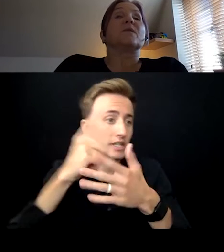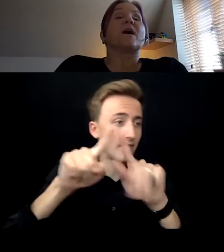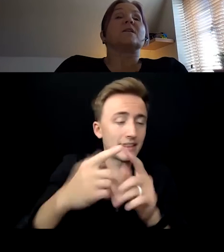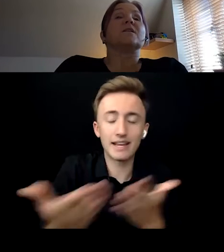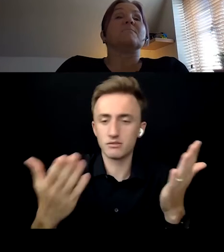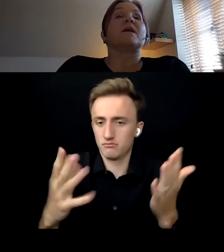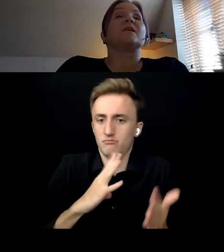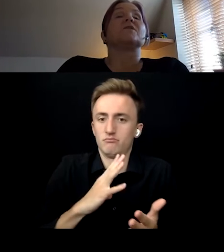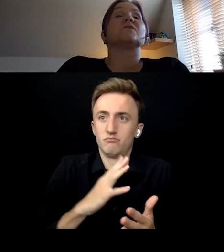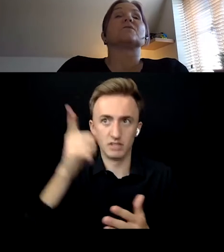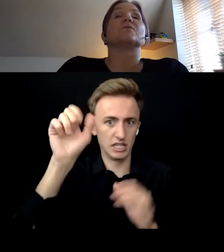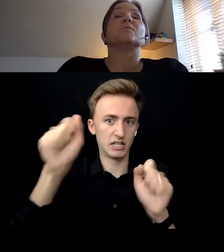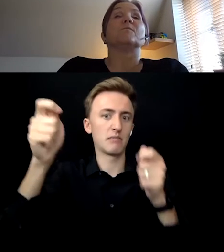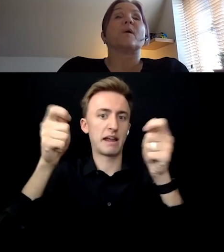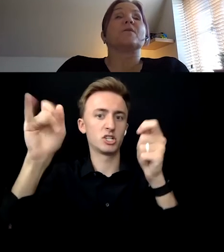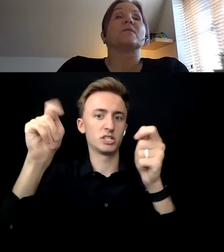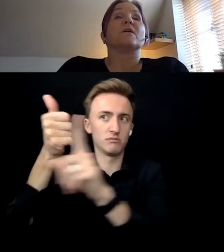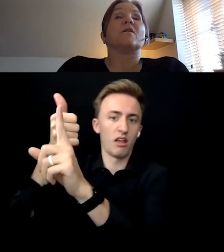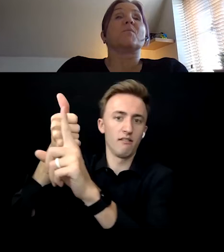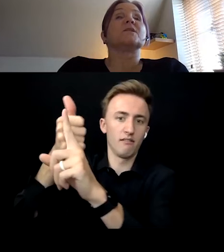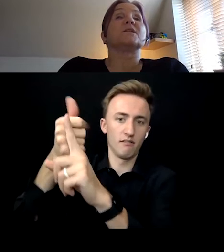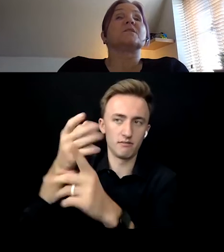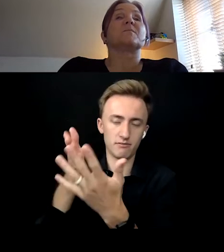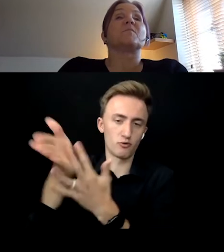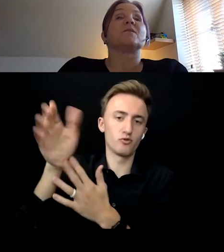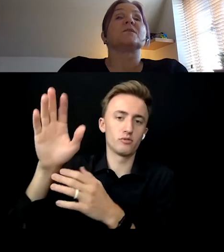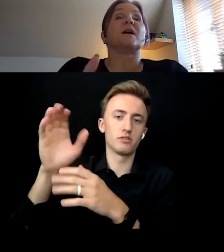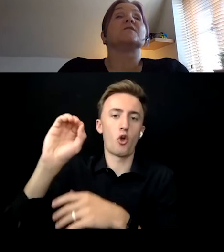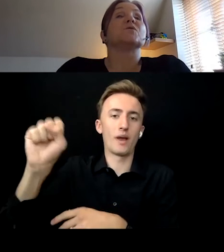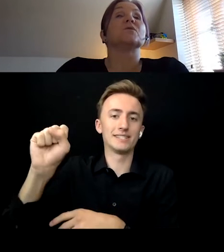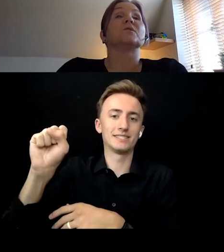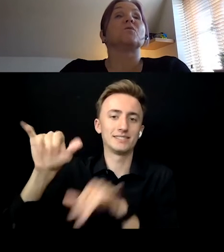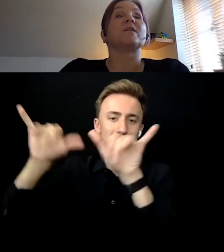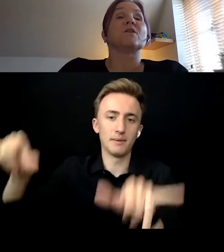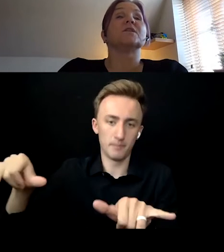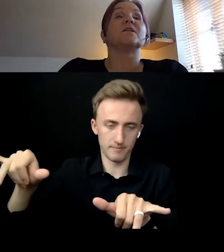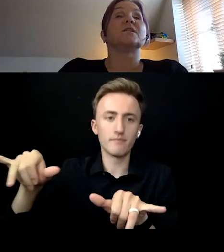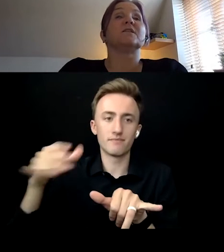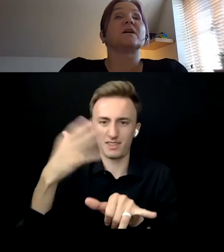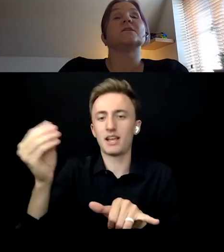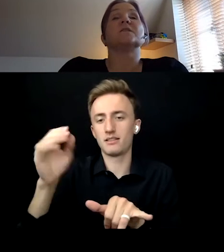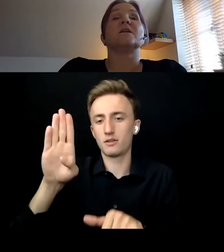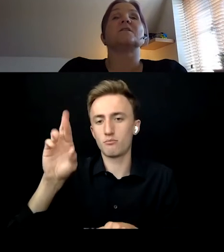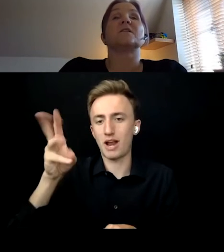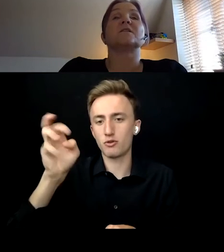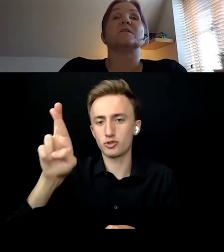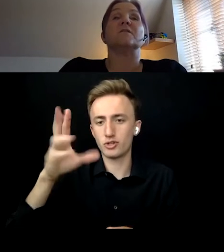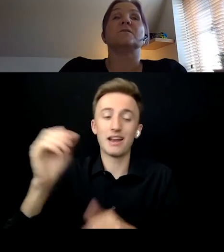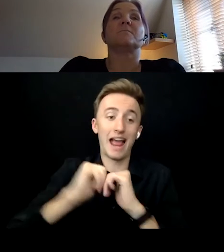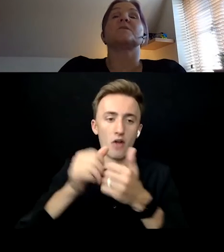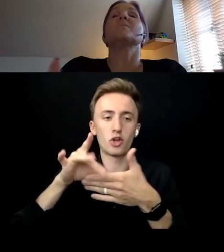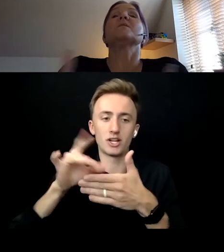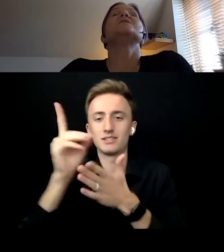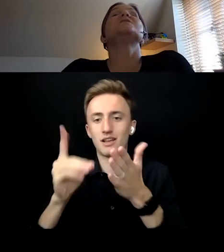with that. And it deals with the operating system and the way that it is designed and used. This is